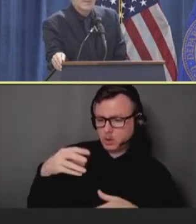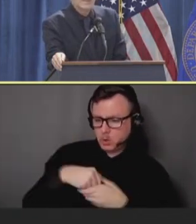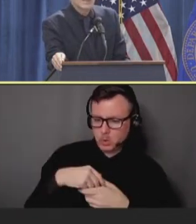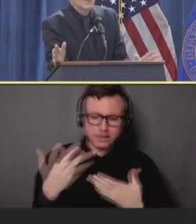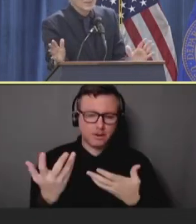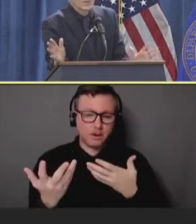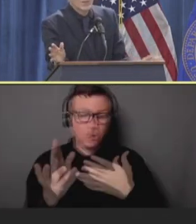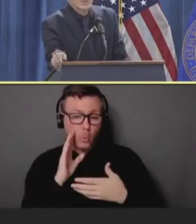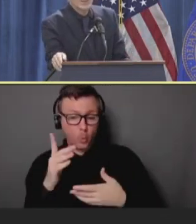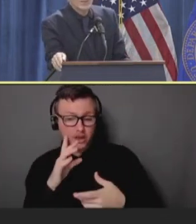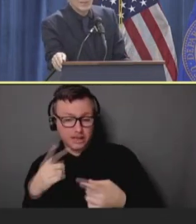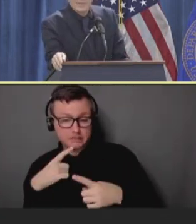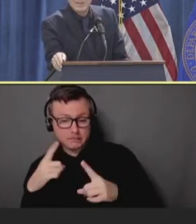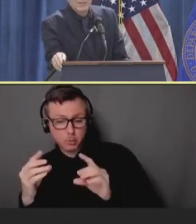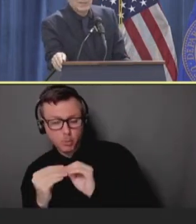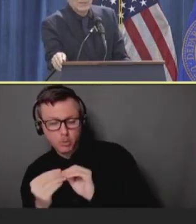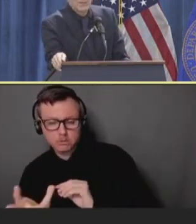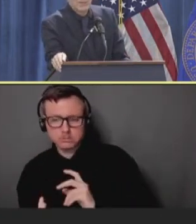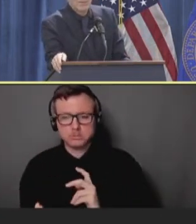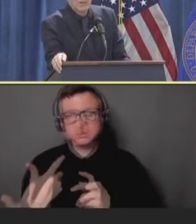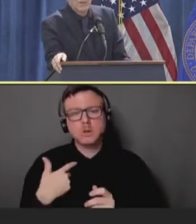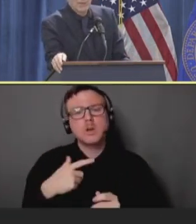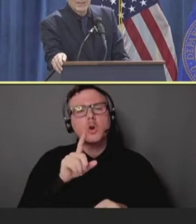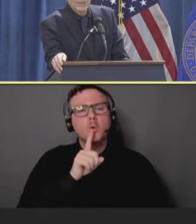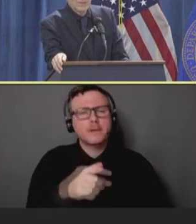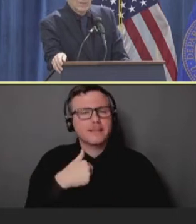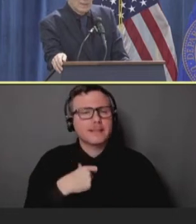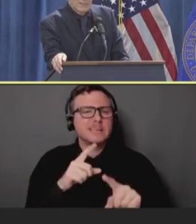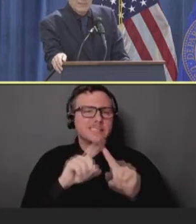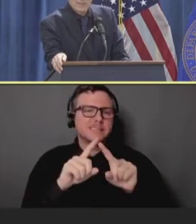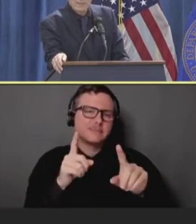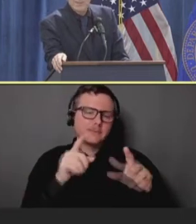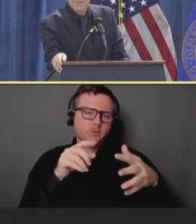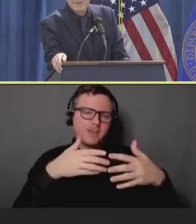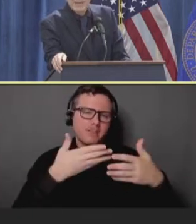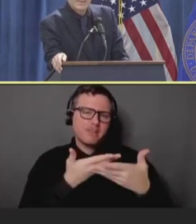So, these are questions that need to be confronted on a practical basis.